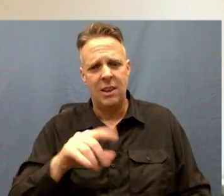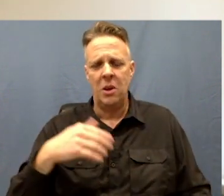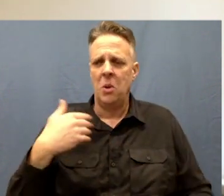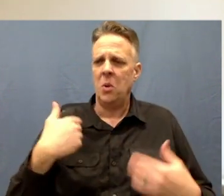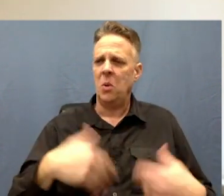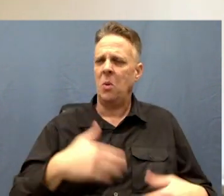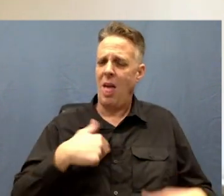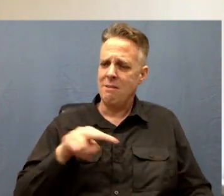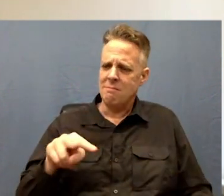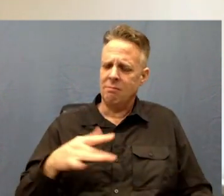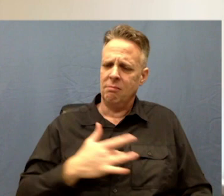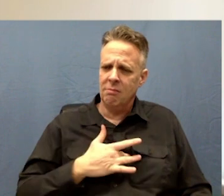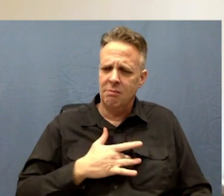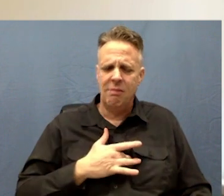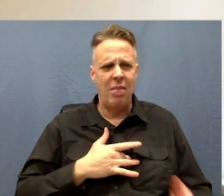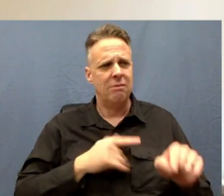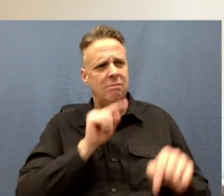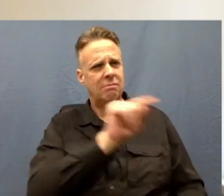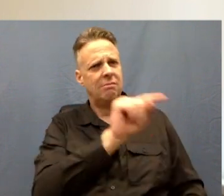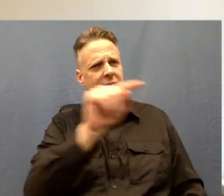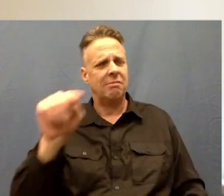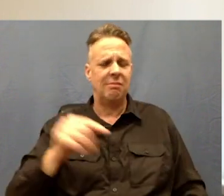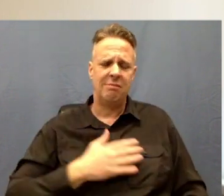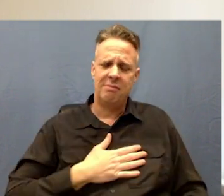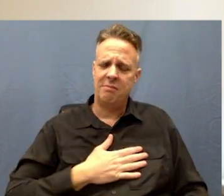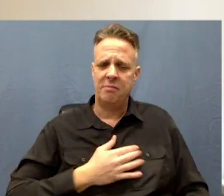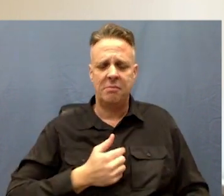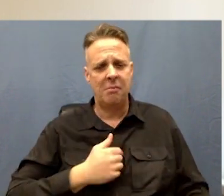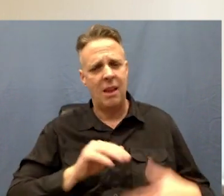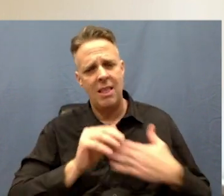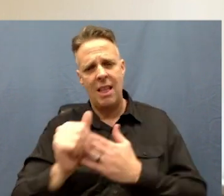WEIGHED HEAVILY ON ME. I LED SEVERAL OF MY OREGON COLLEAGUES IN CALLING ON CONGRESSIONAL LEADERS, INCLUDE